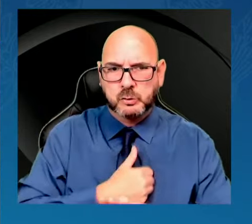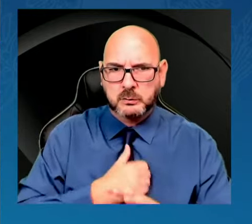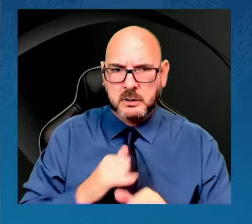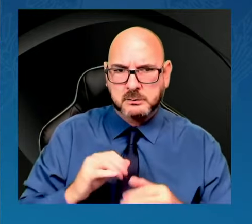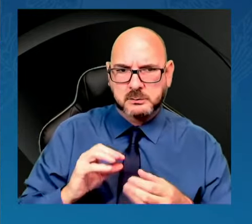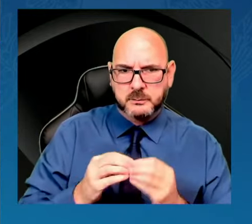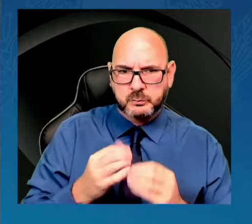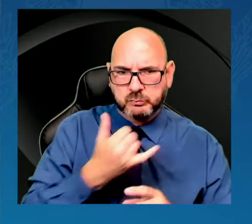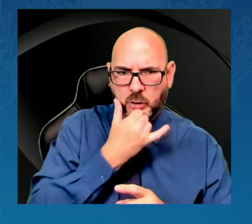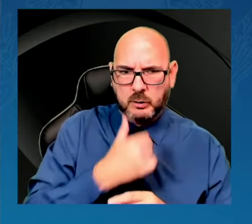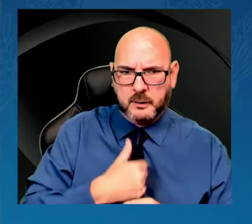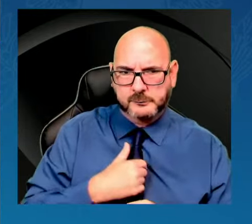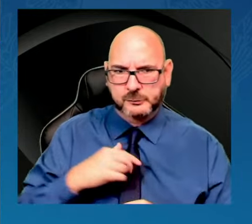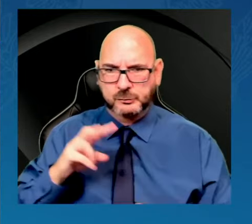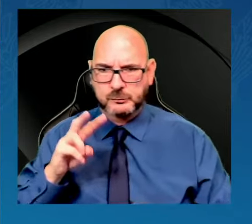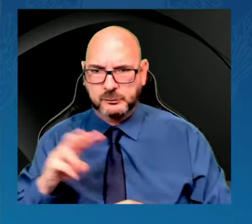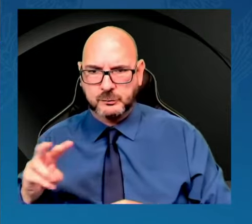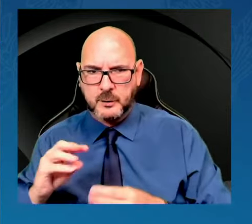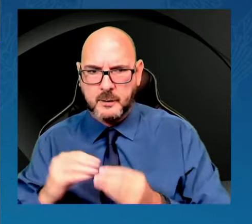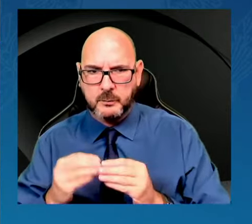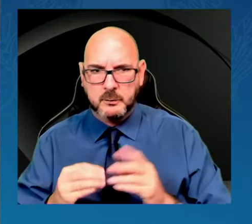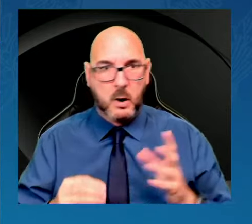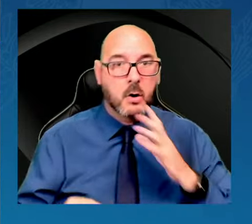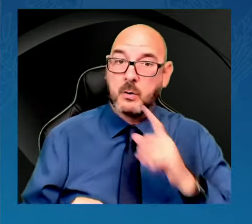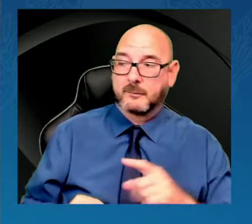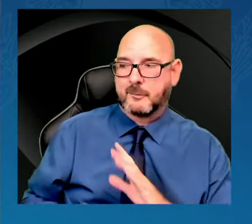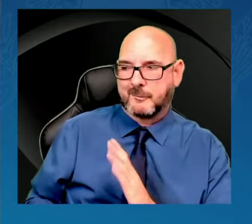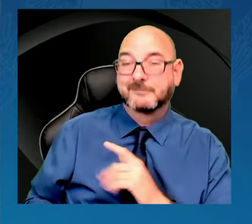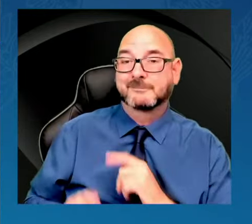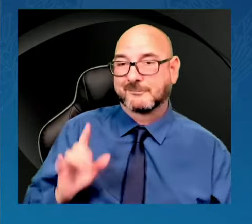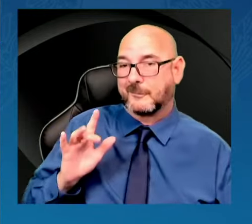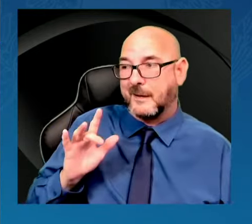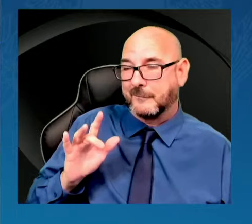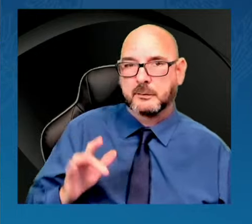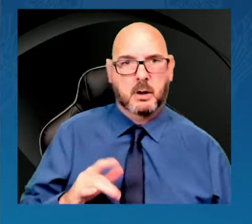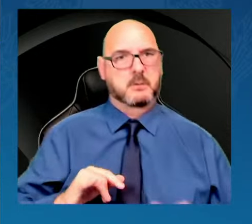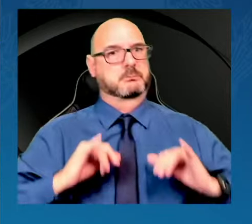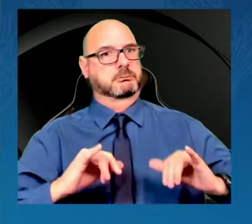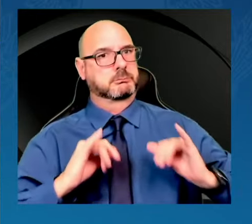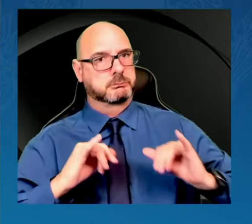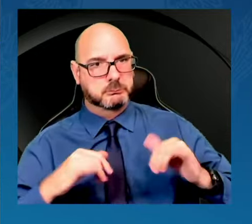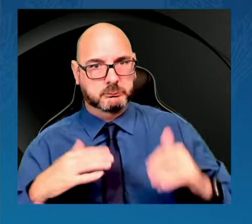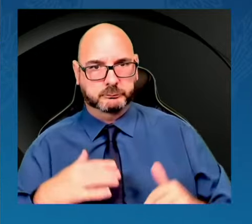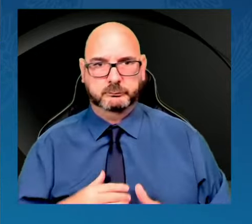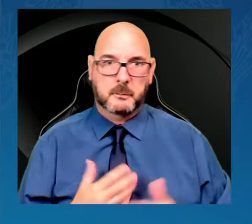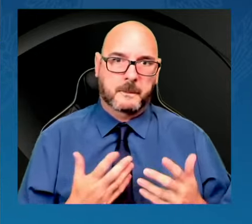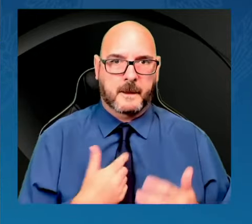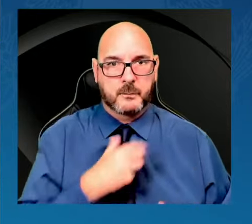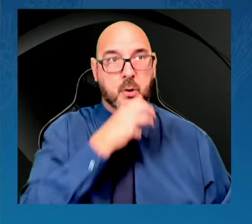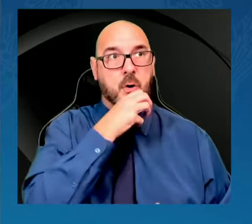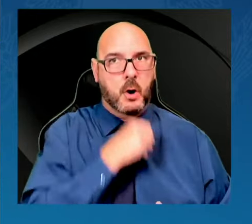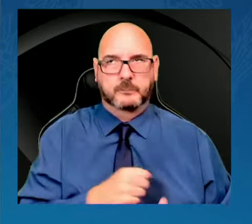Ms. Digiulian: Twenty-five. But I guess that dates myself, maybe. Visited over 50 countries.